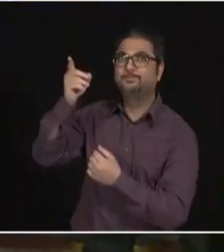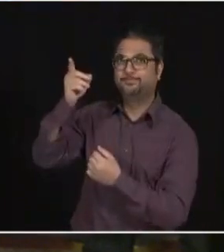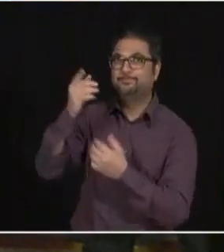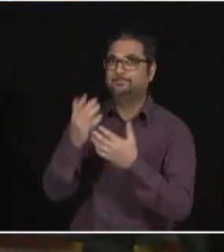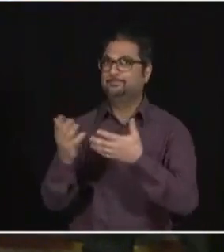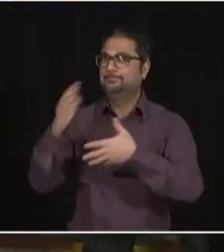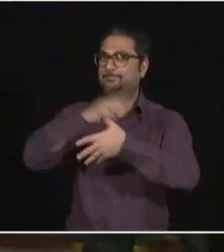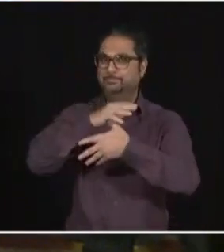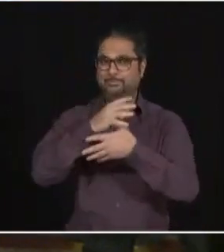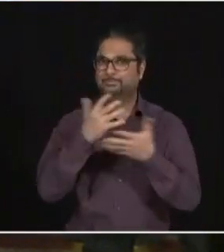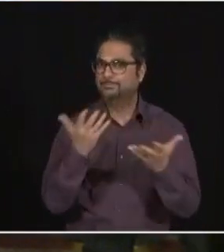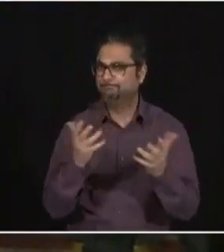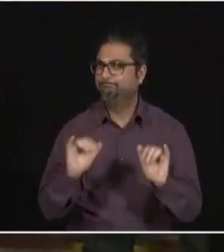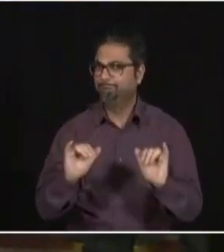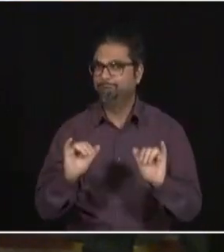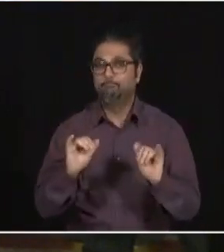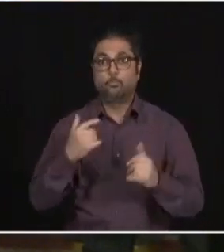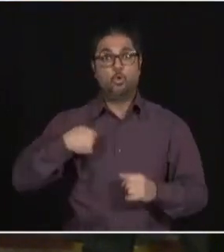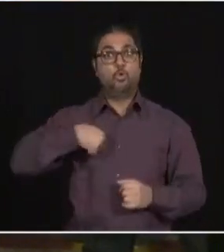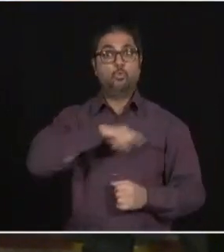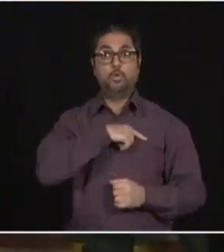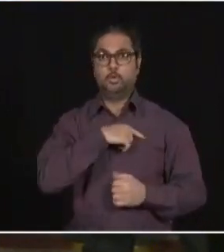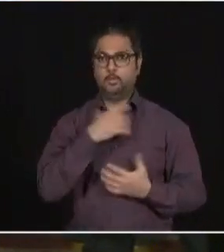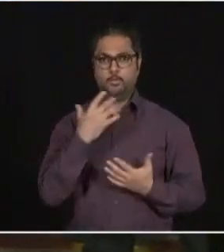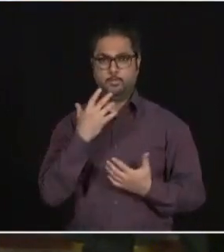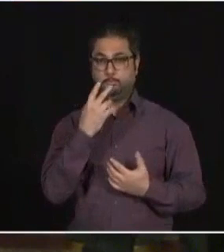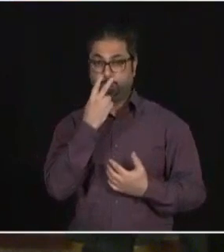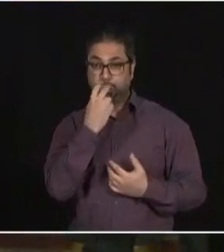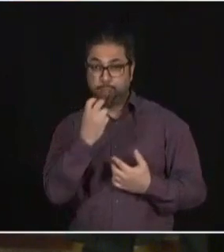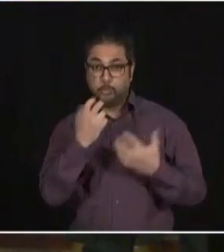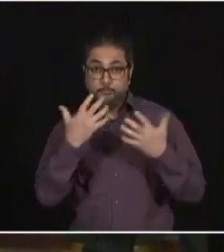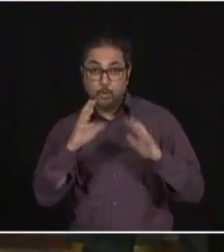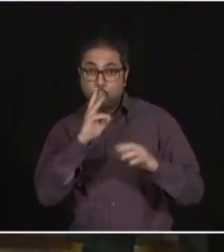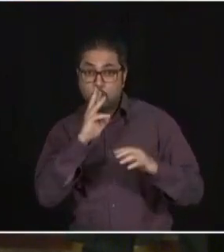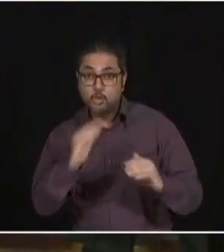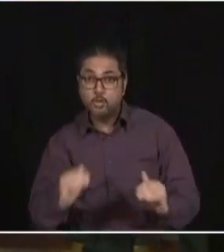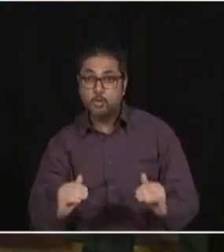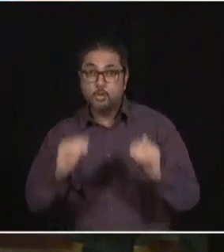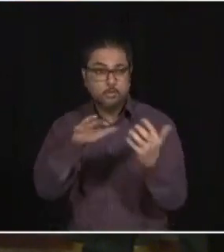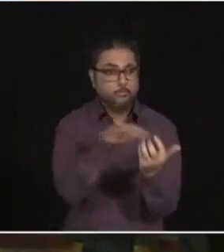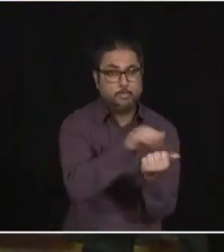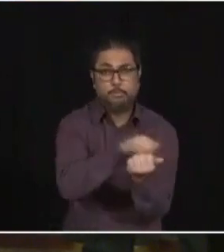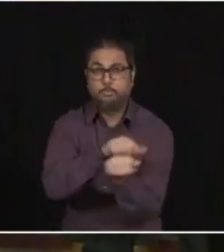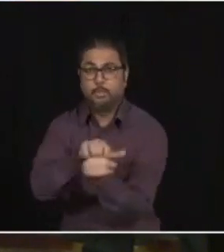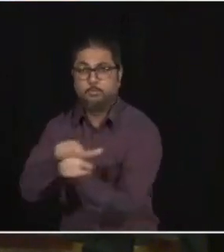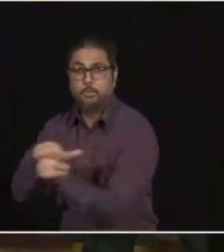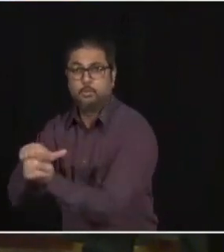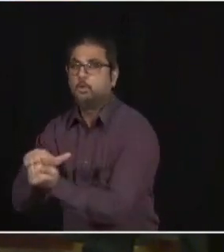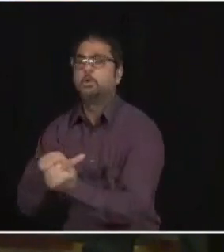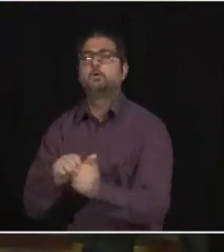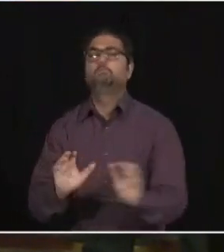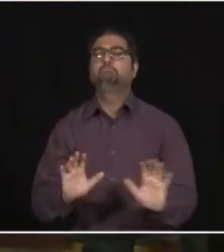that flooding brings with it. It destroys everything, from schools and homes, to